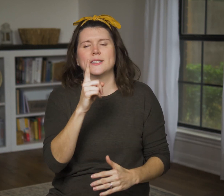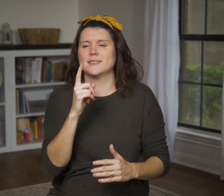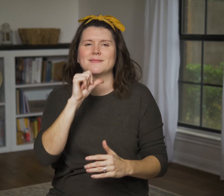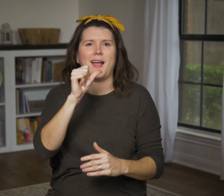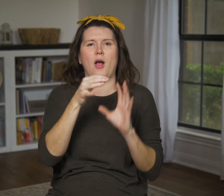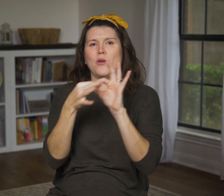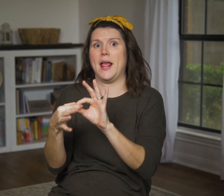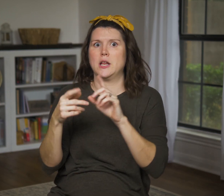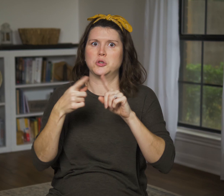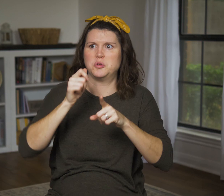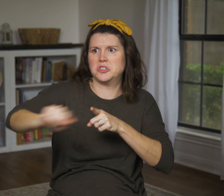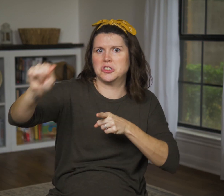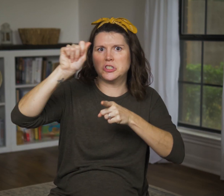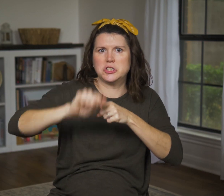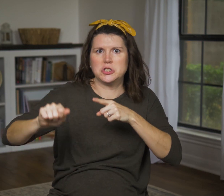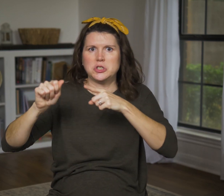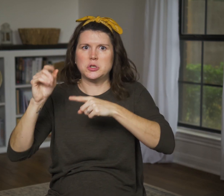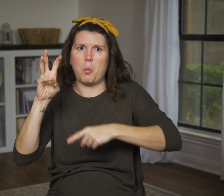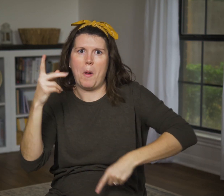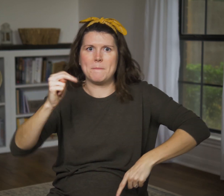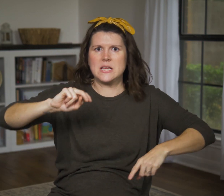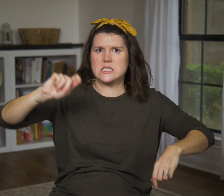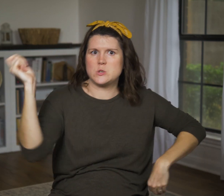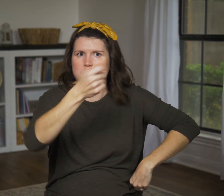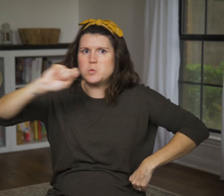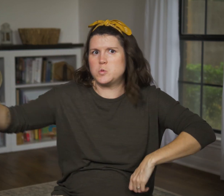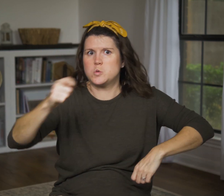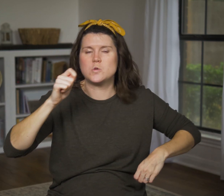has very little to do with sharpening your weapons